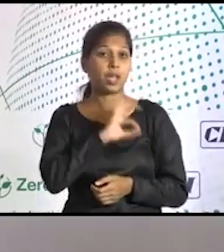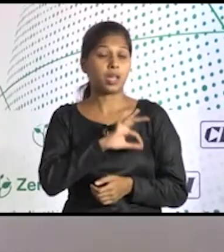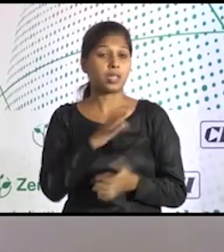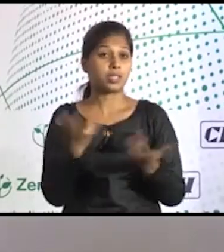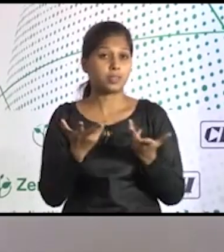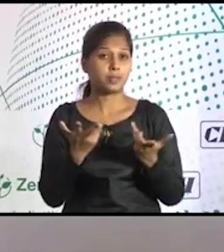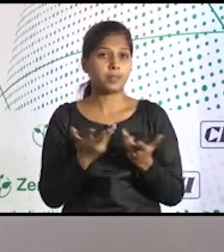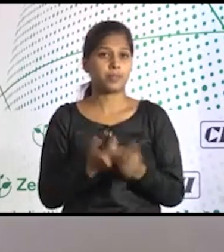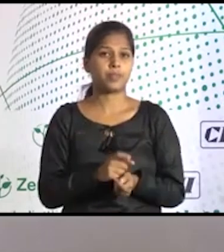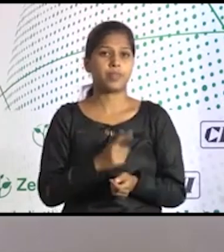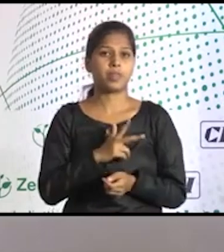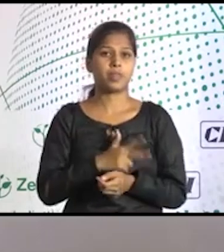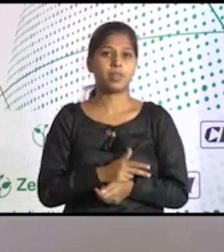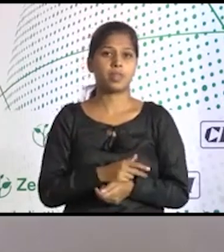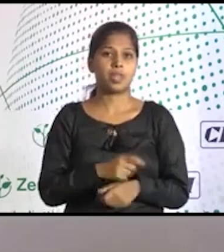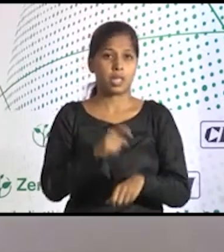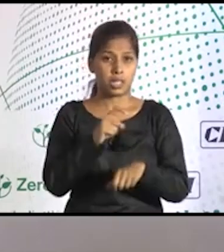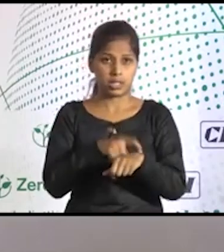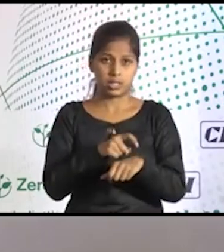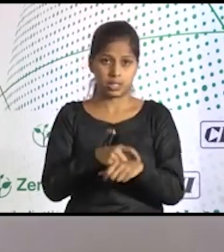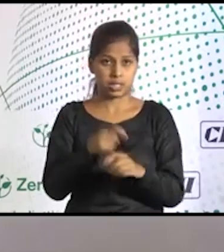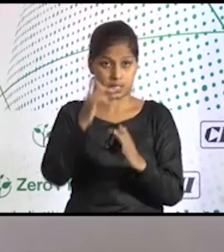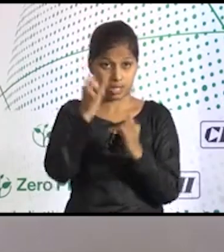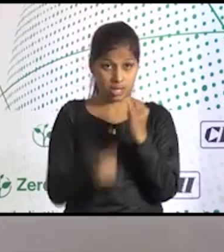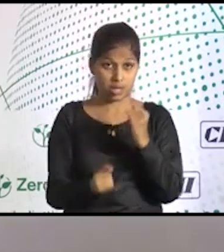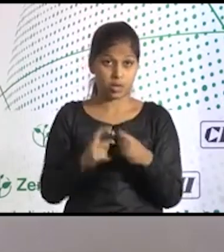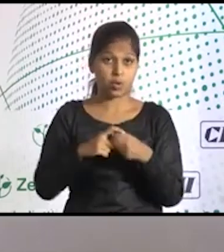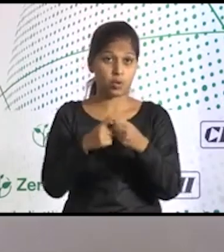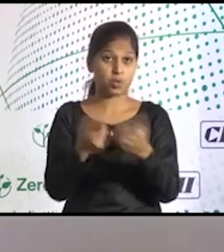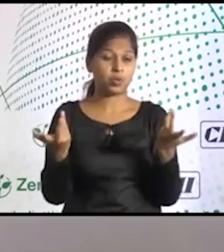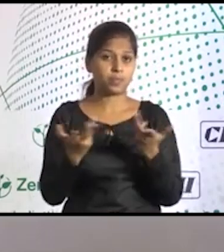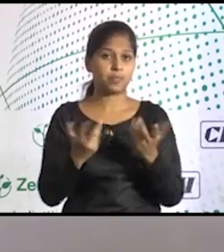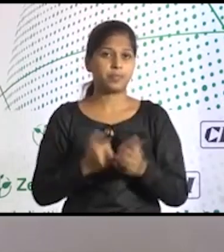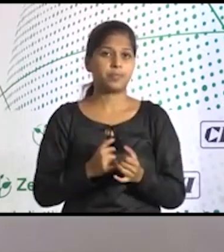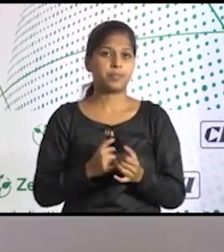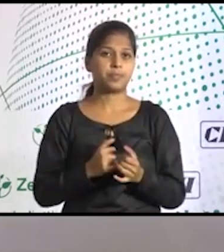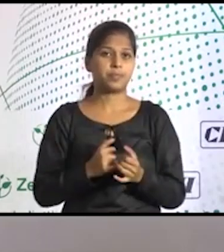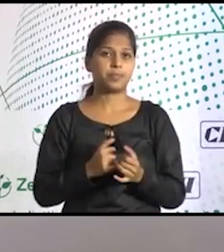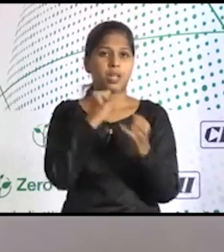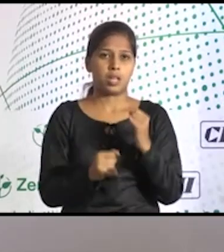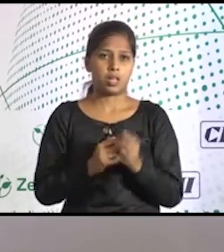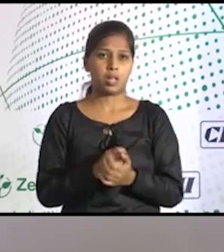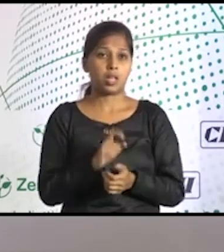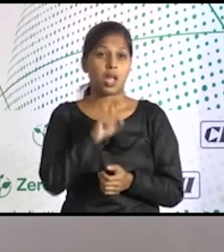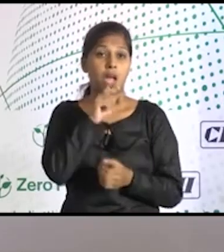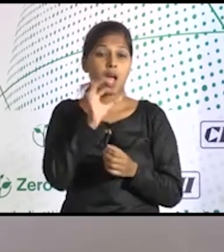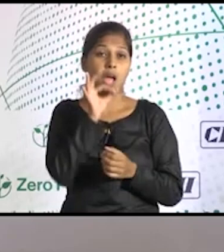if you can have some time at the end for a round of questions as well. And I wanted to ask you about,